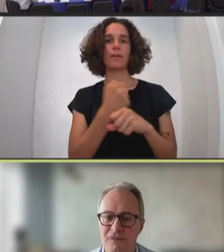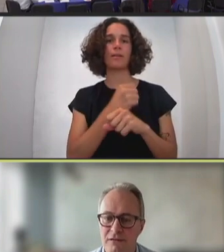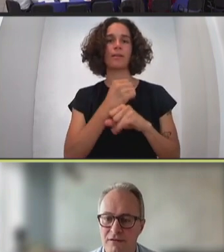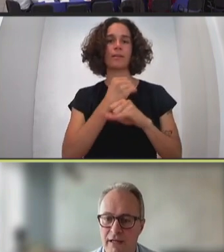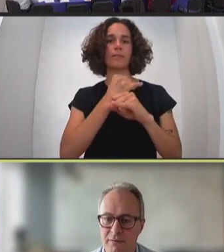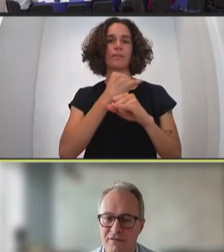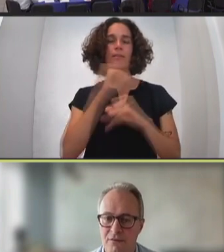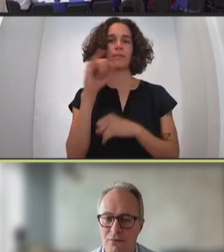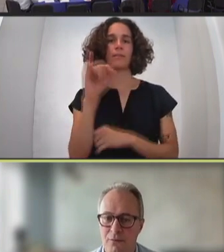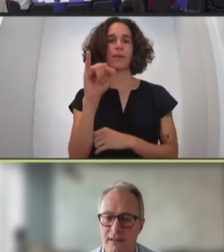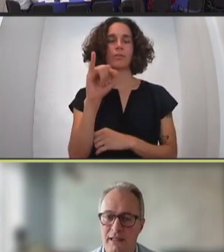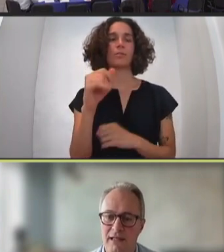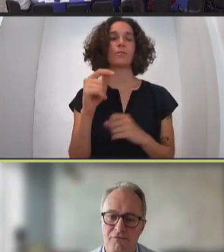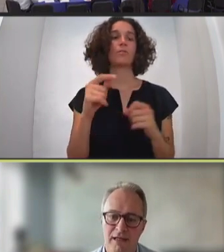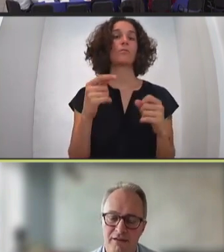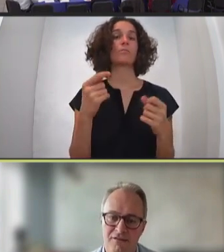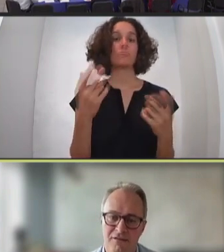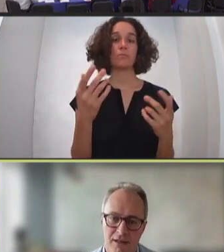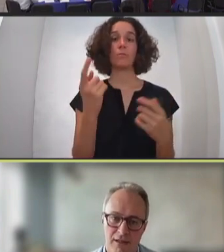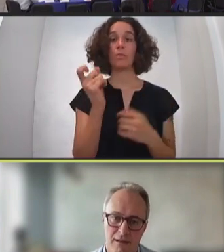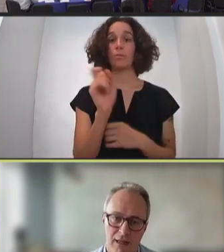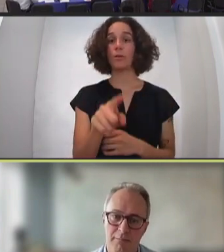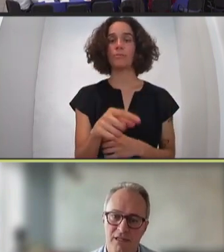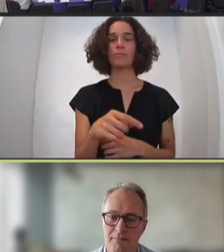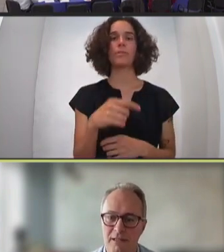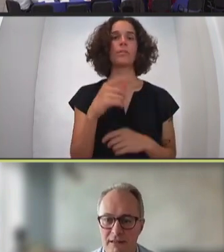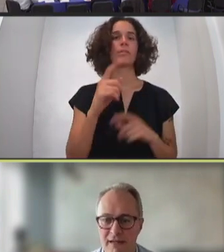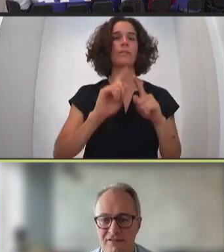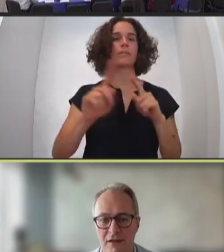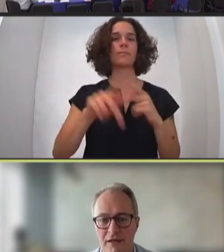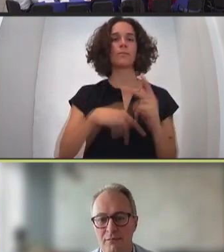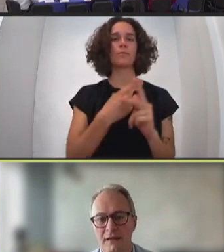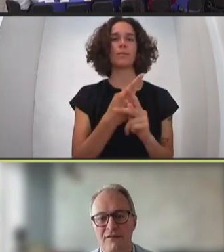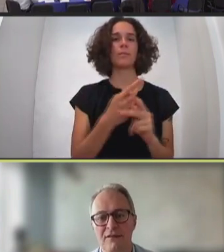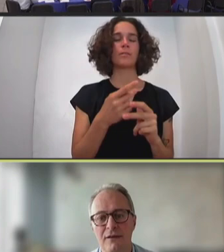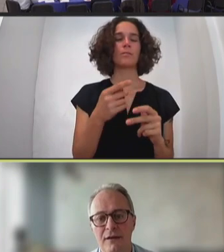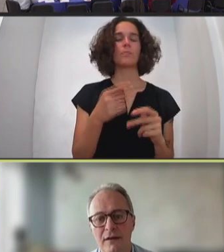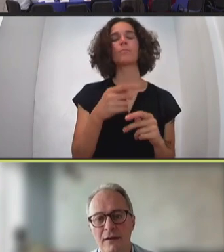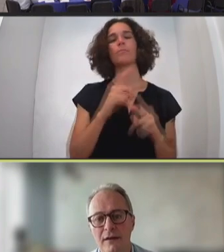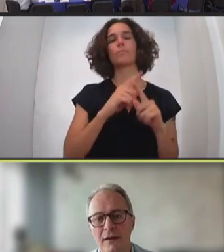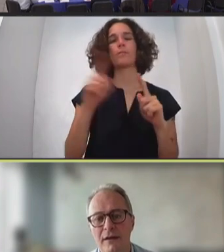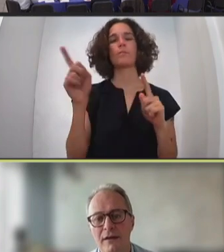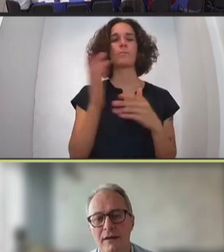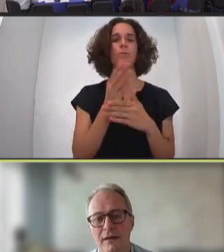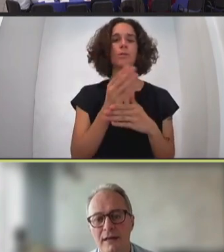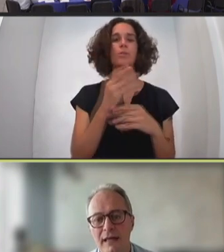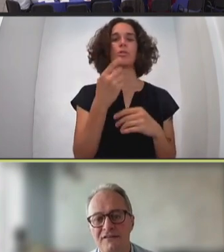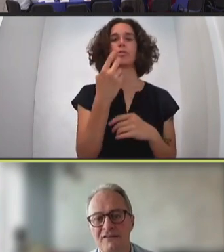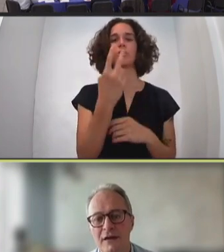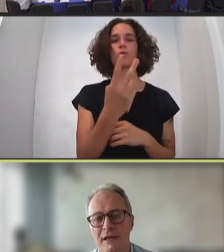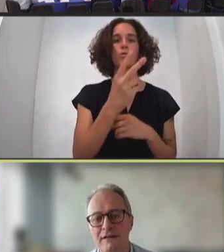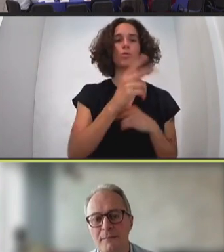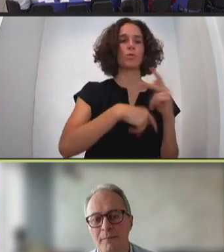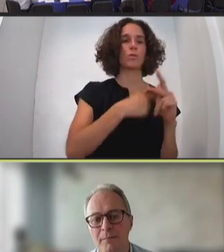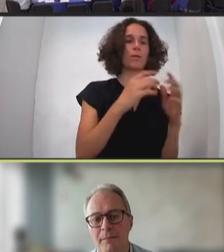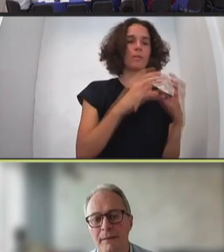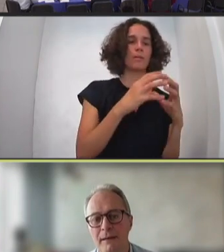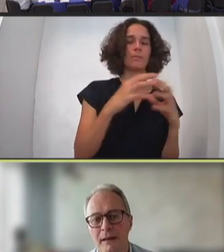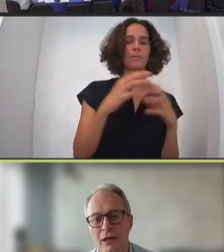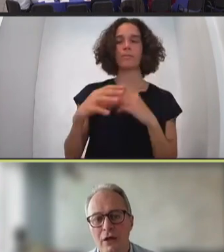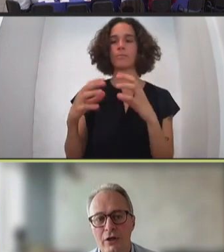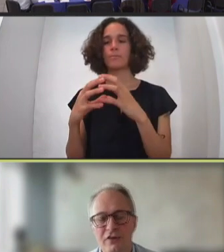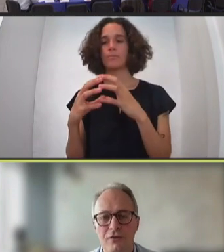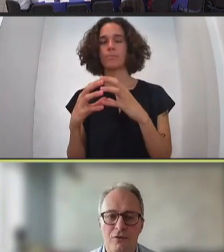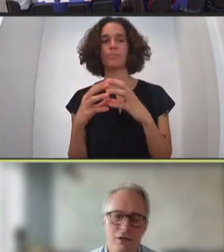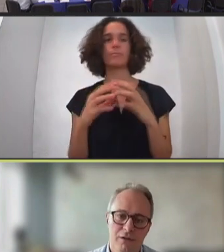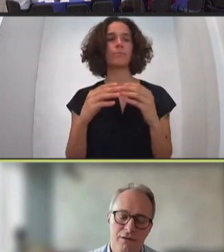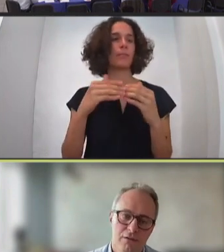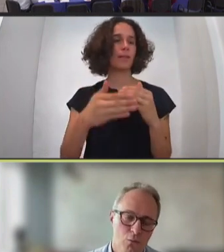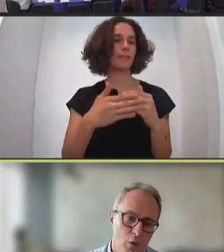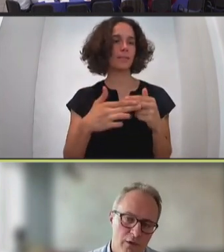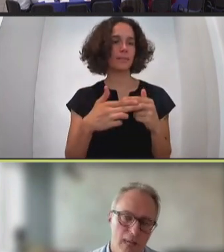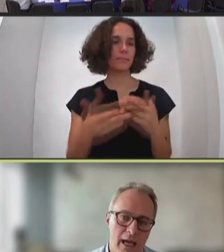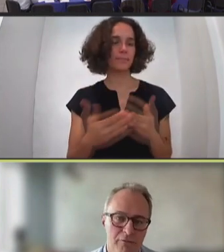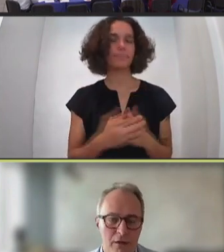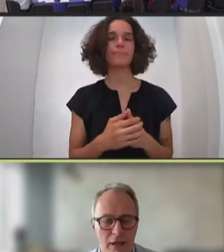cell types when they face Mtb. Next slide, please. Next slide. So, what we have done,